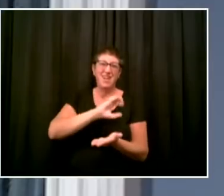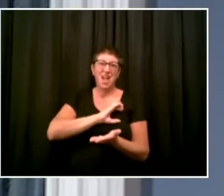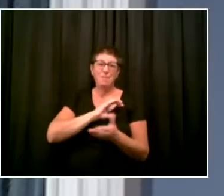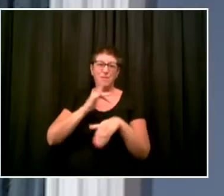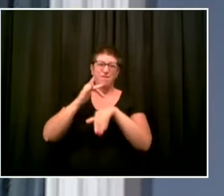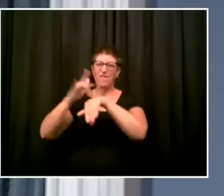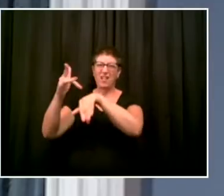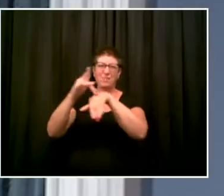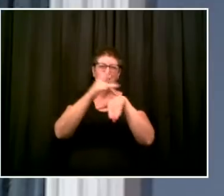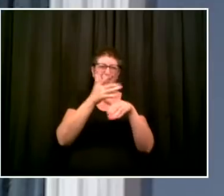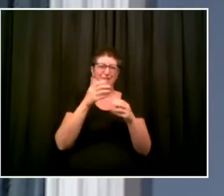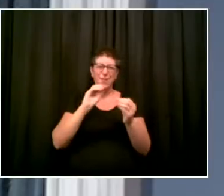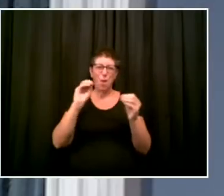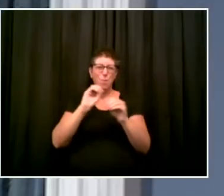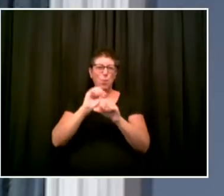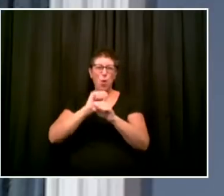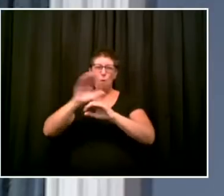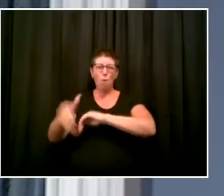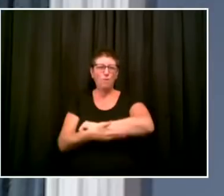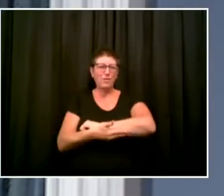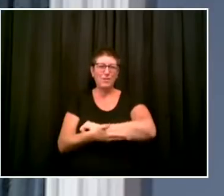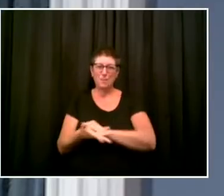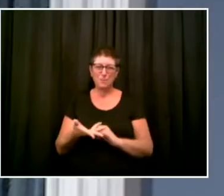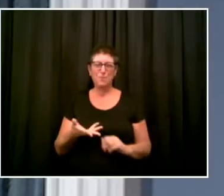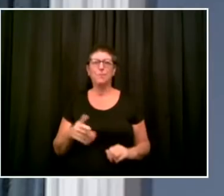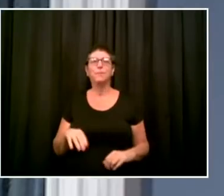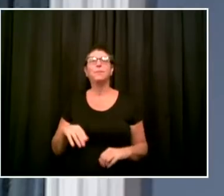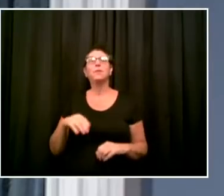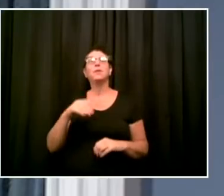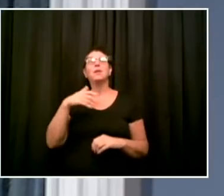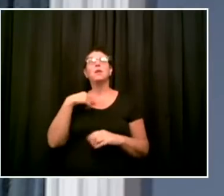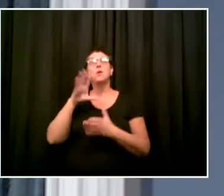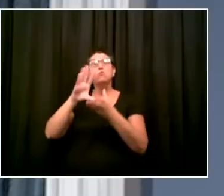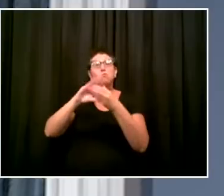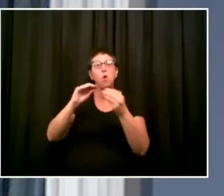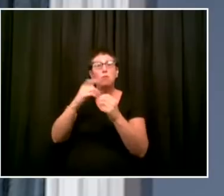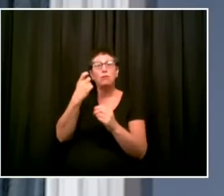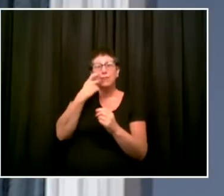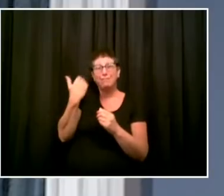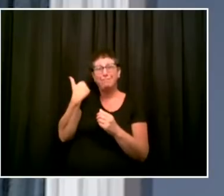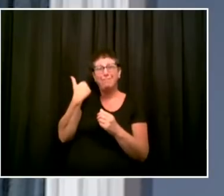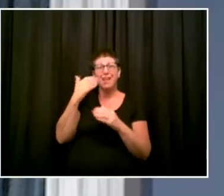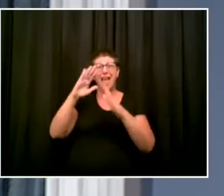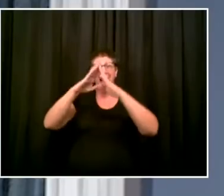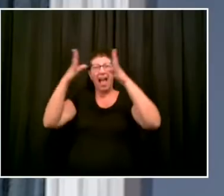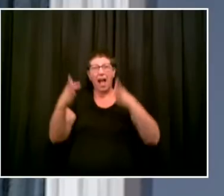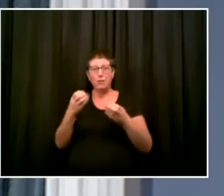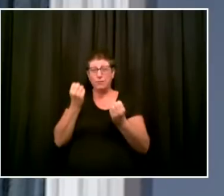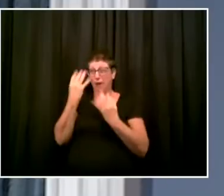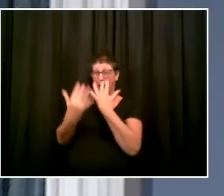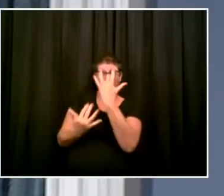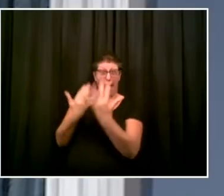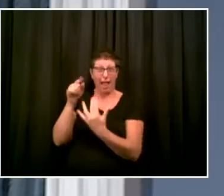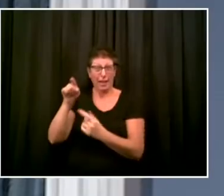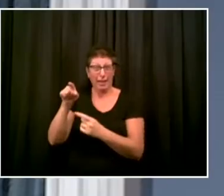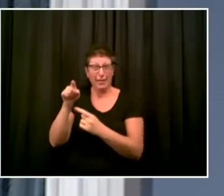THINK THE MAOYR MENTIONED I HAVE SEEN ON A DAILY BASIS, HE MENTIONED RUNNING TOIN A BURNING